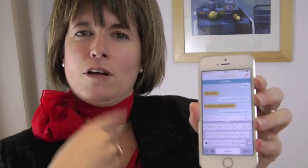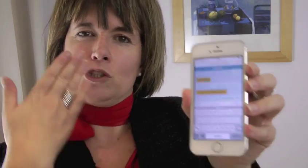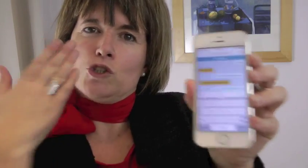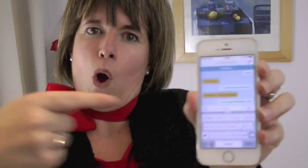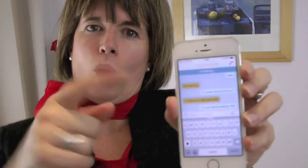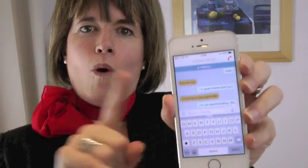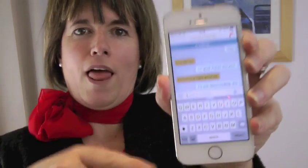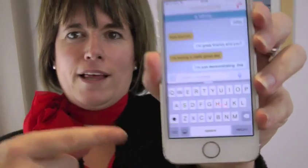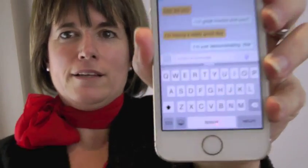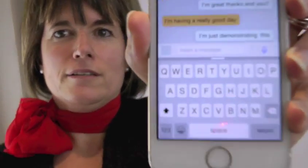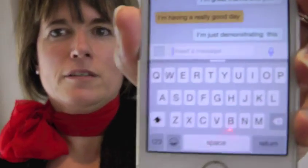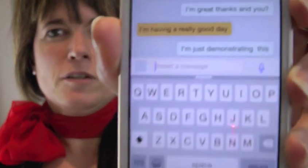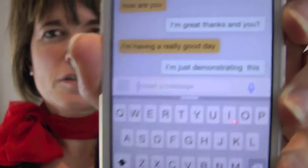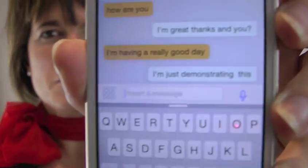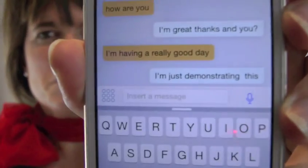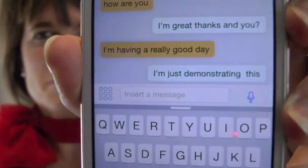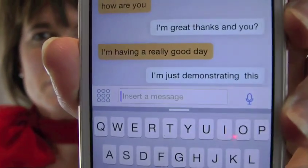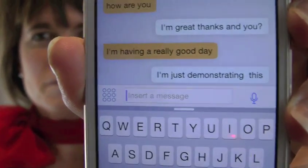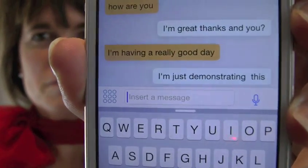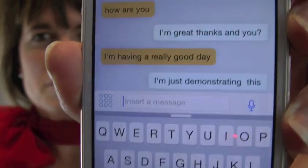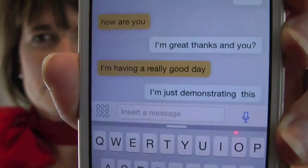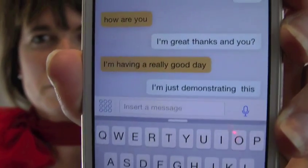He replied I'm having a good day